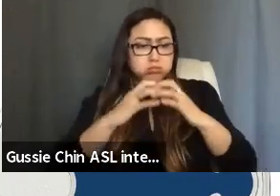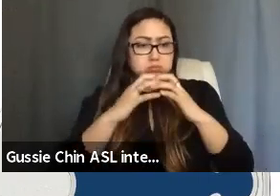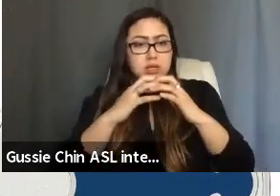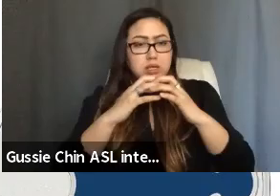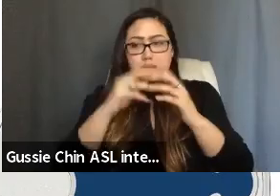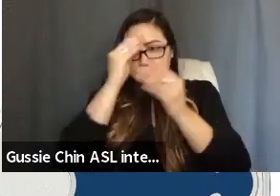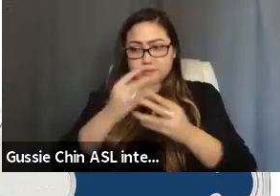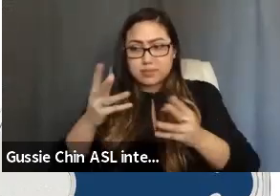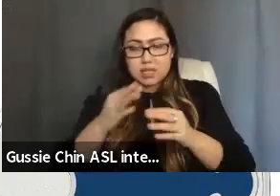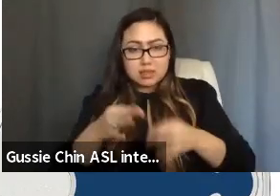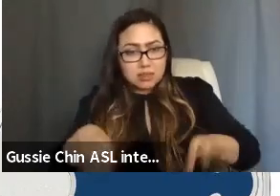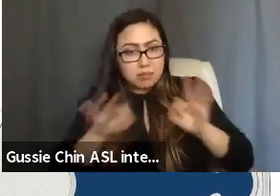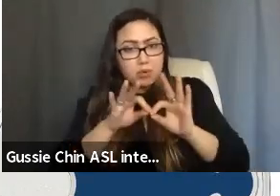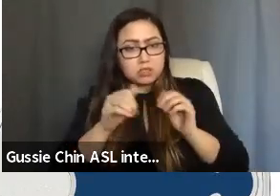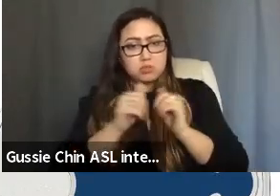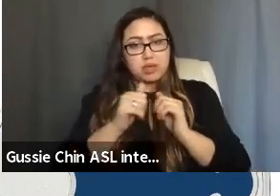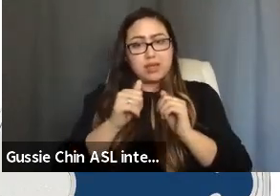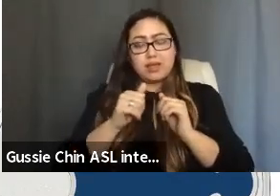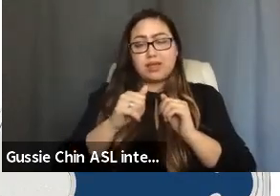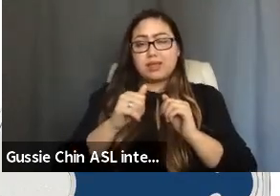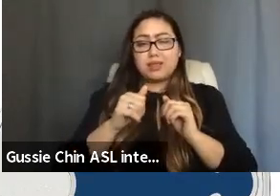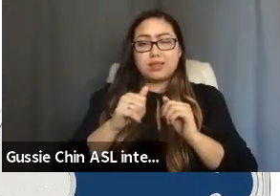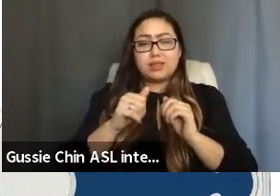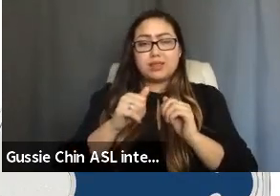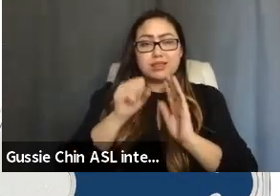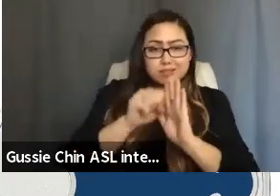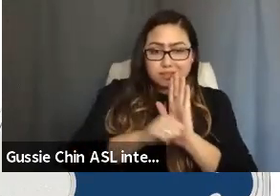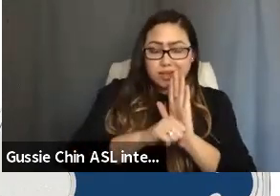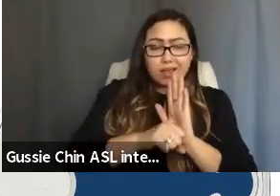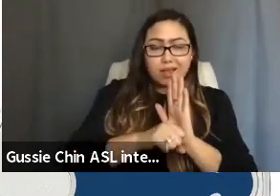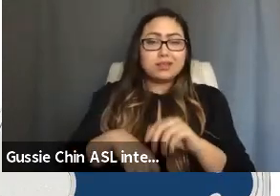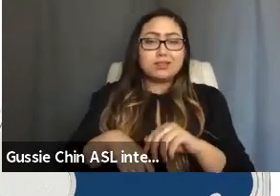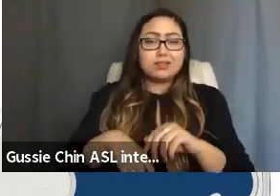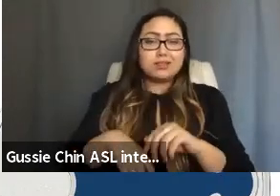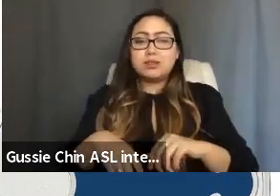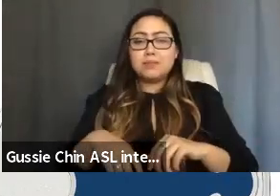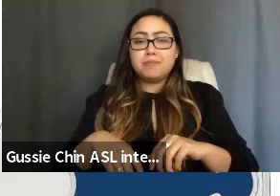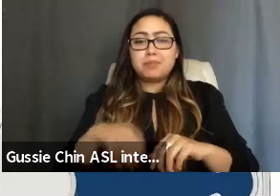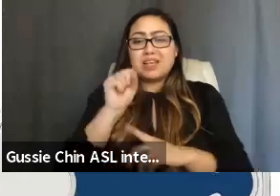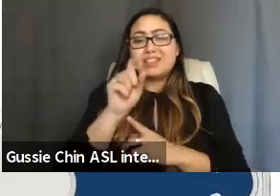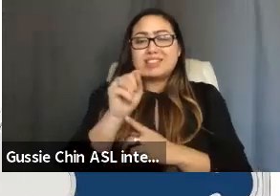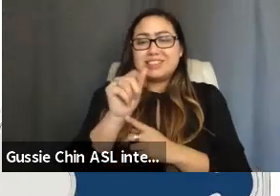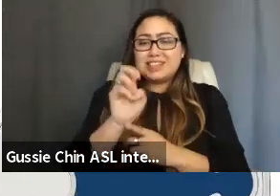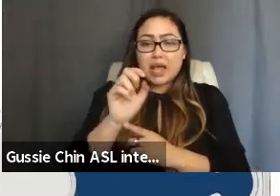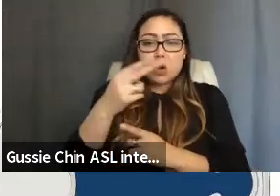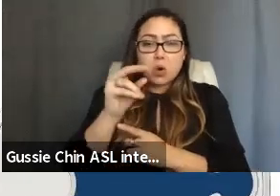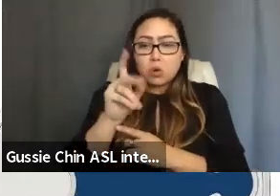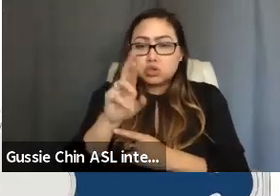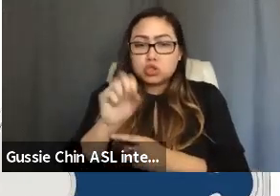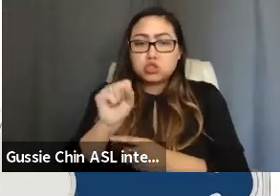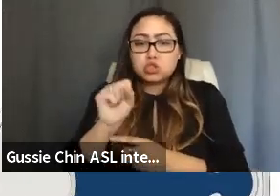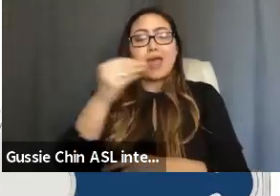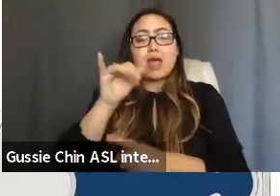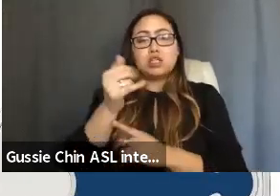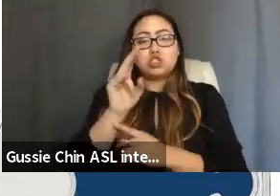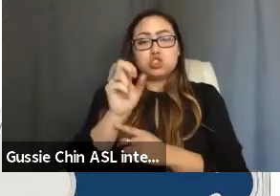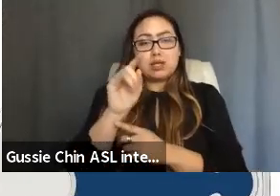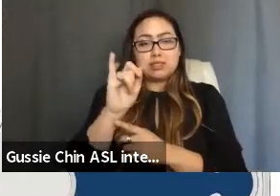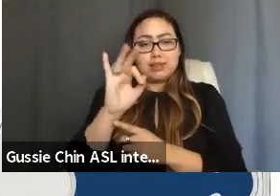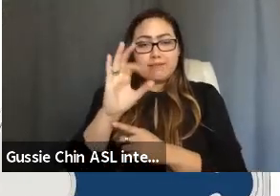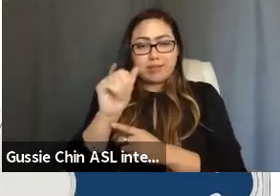and with the stakeholders and justification, they were able to have this position put into a budget